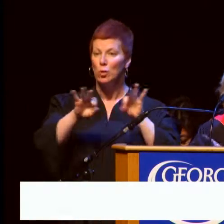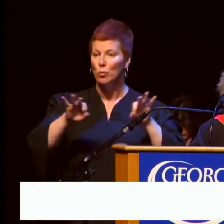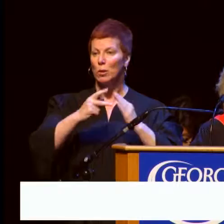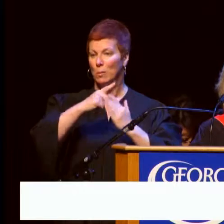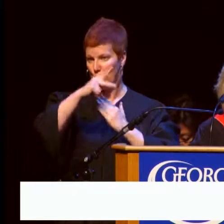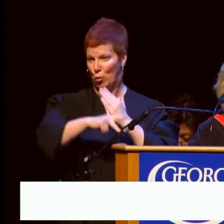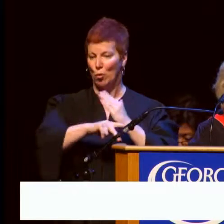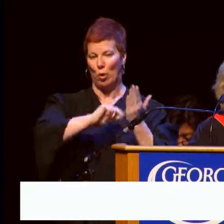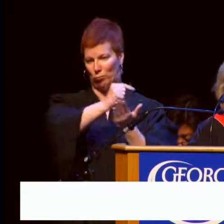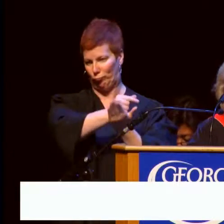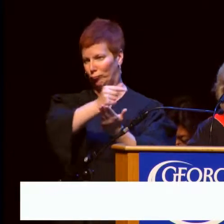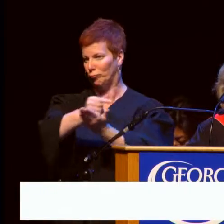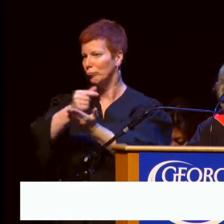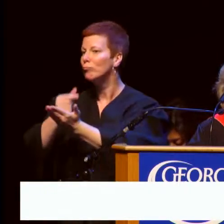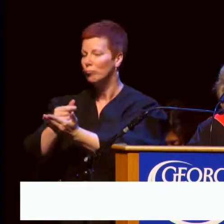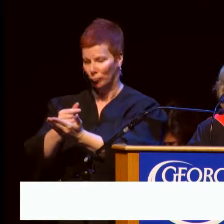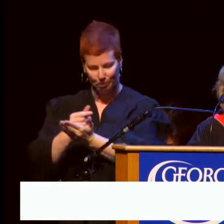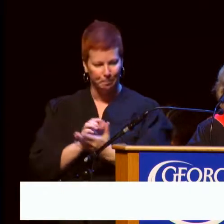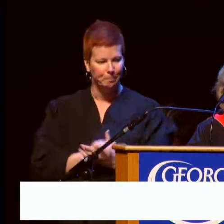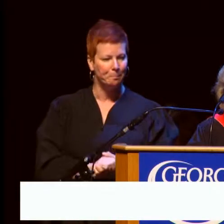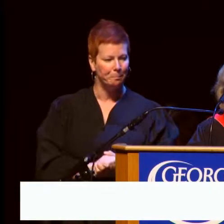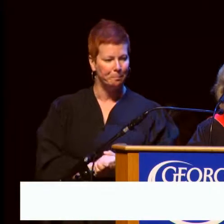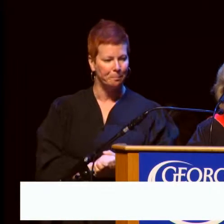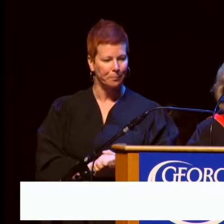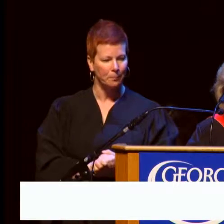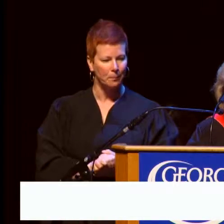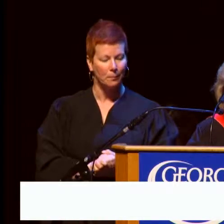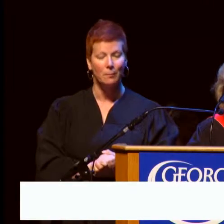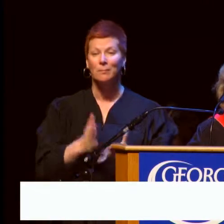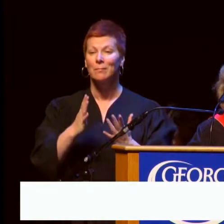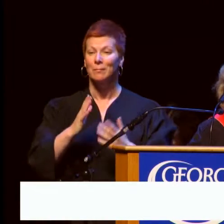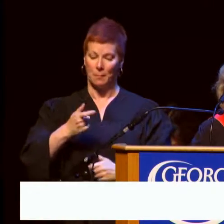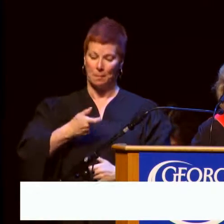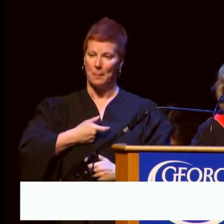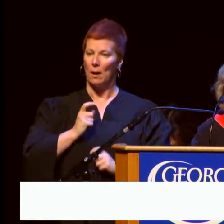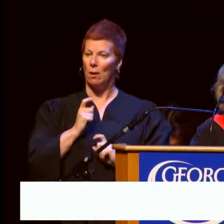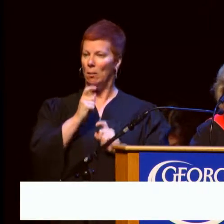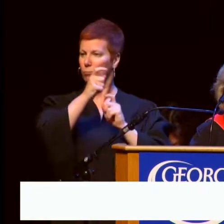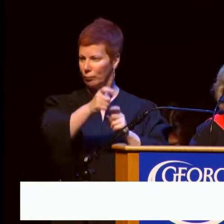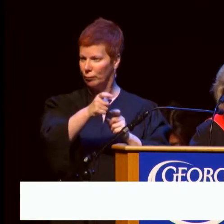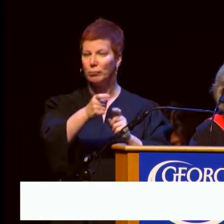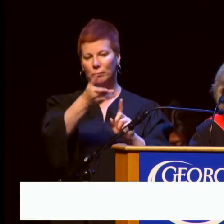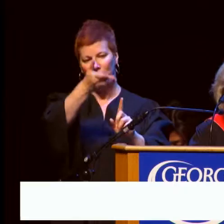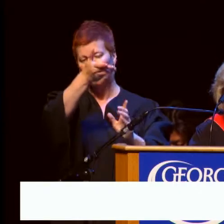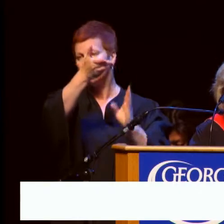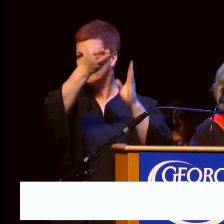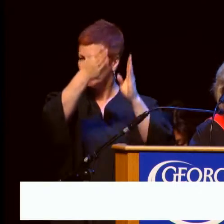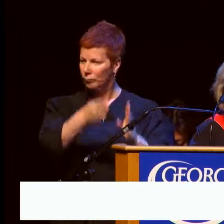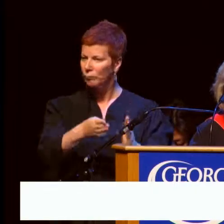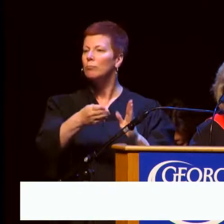GRADUATED FROM GEORGE BROWN COLLEGE. THE MEDAL IS AWARDED TO A FULL-TIME STUDENT IN A DEGREE PROGRAM